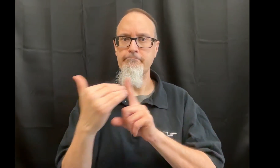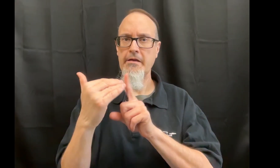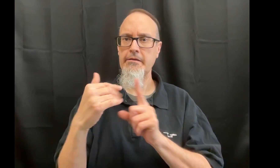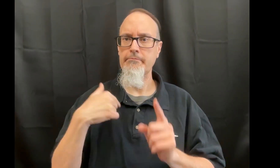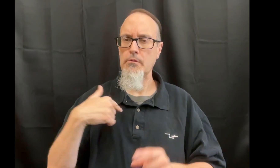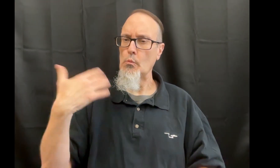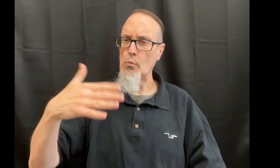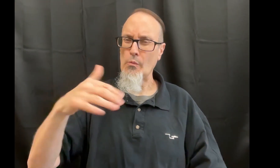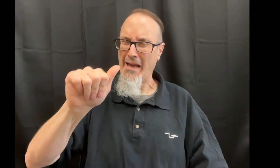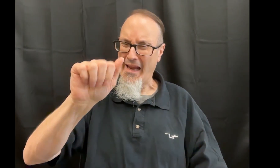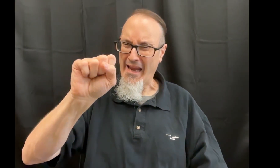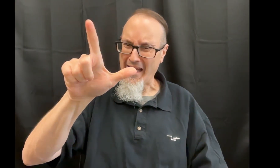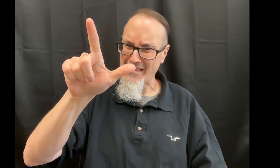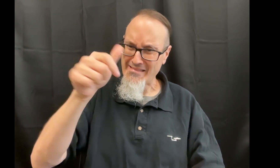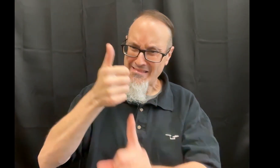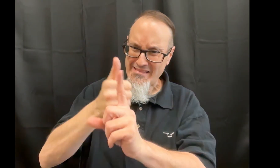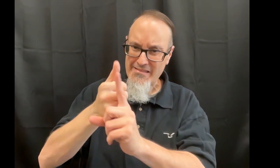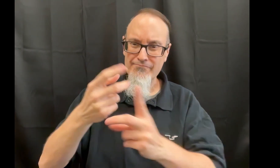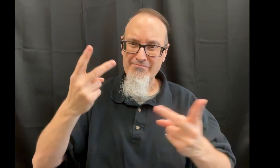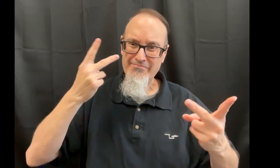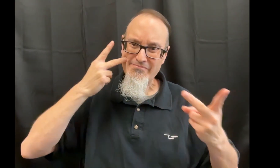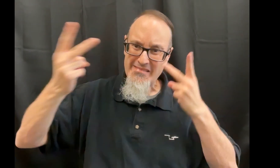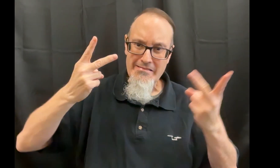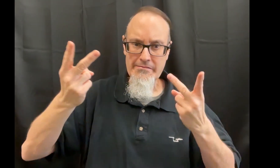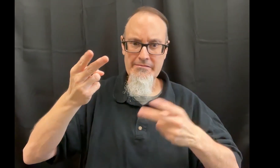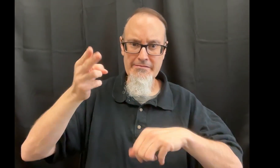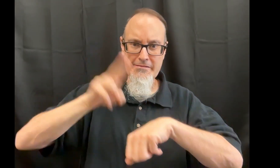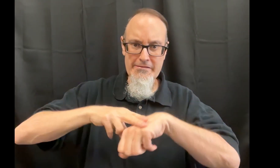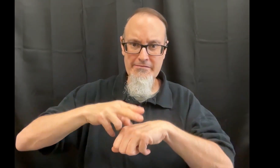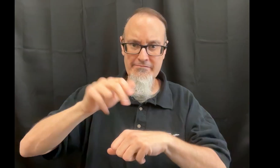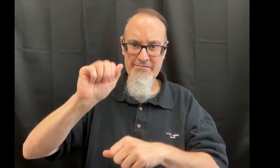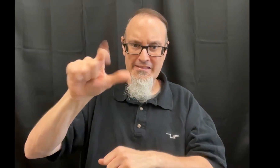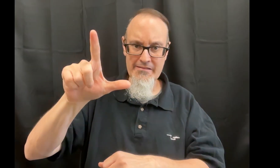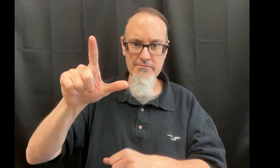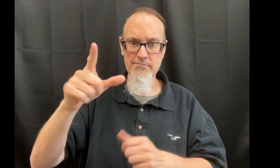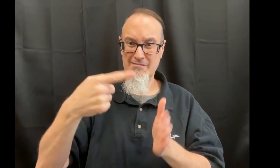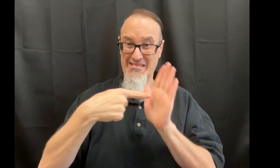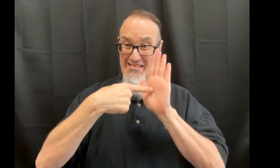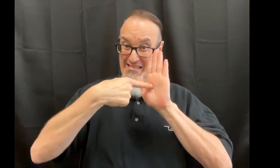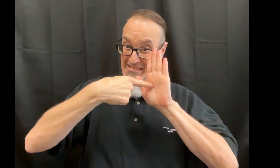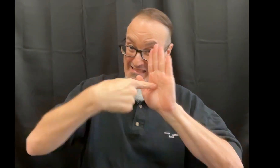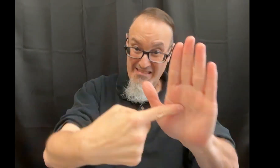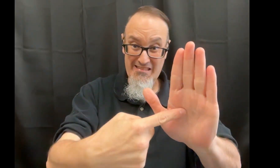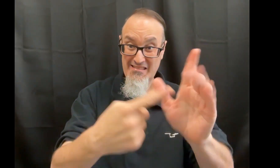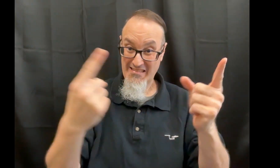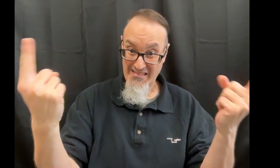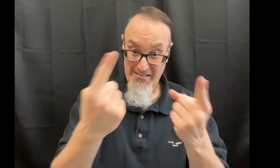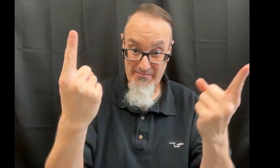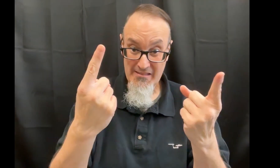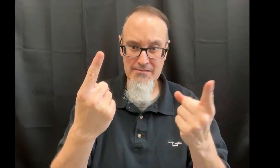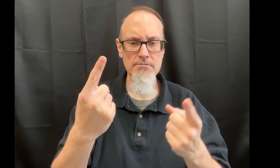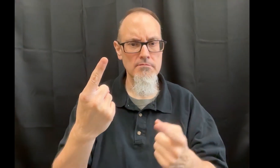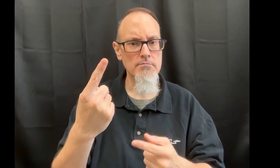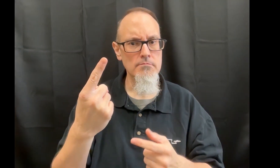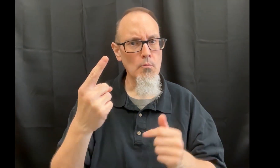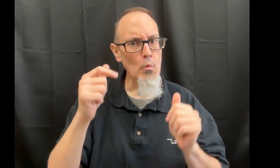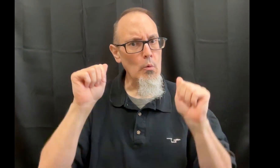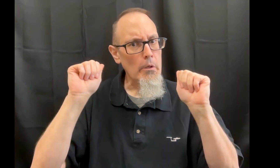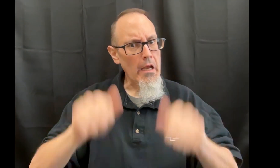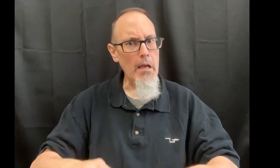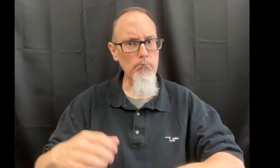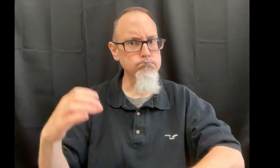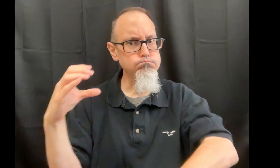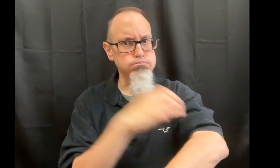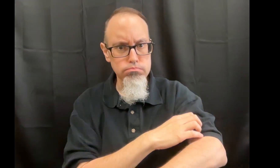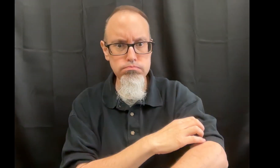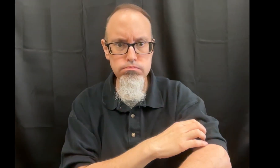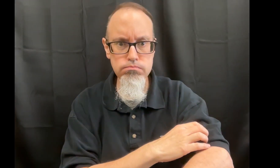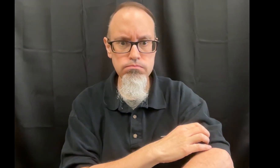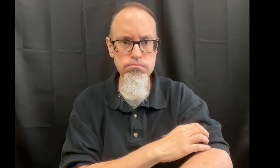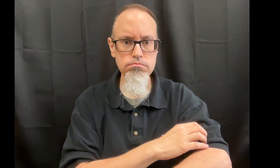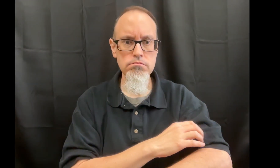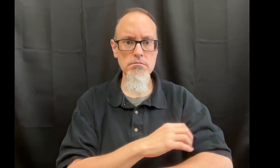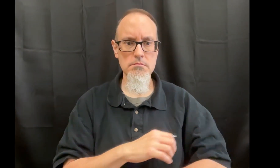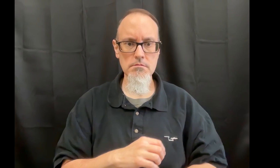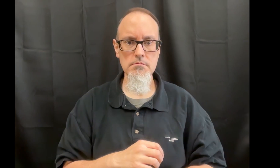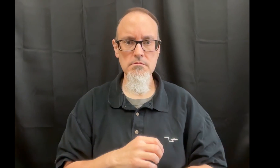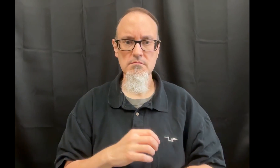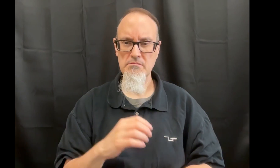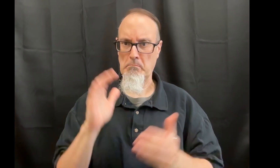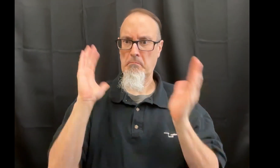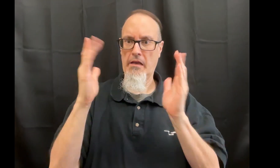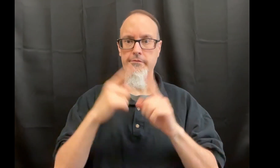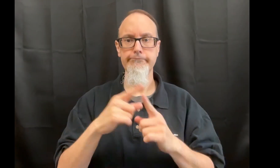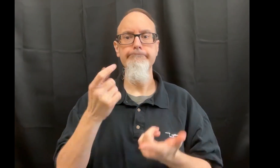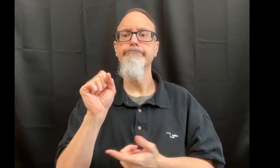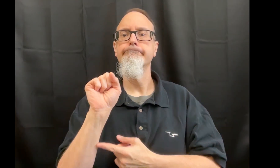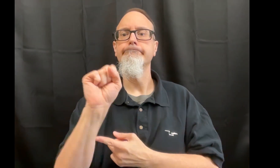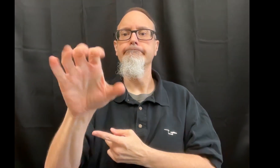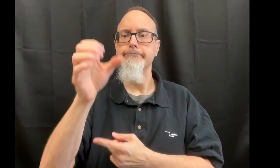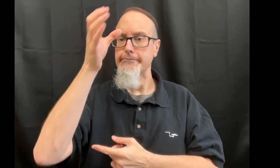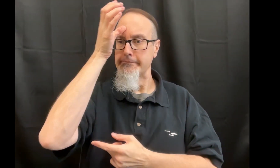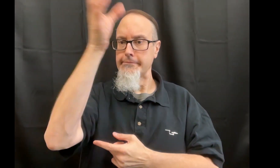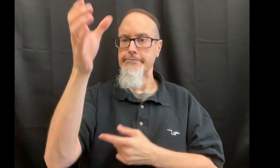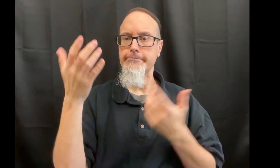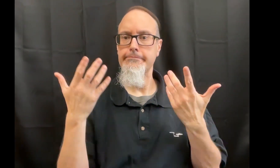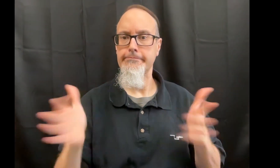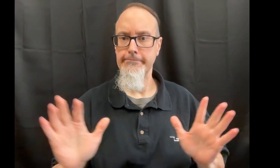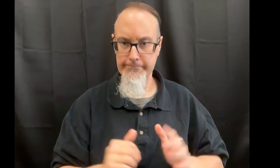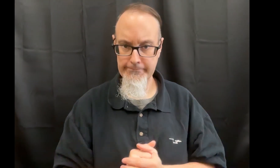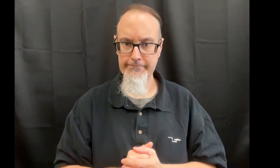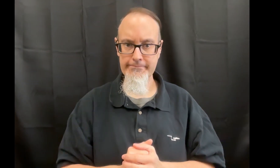That reminded me that seeing the direct representation of a thing can be more powerful than the concept.